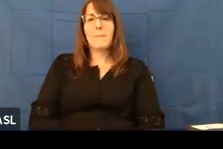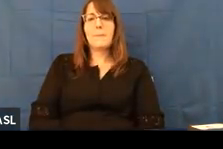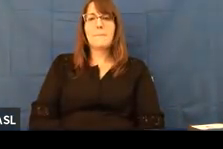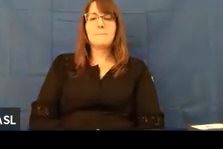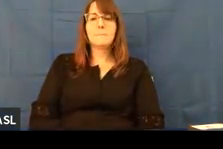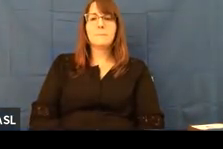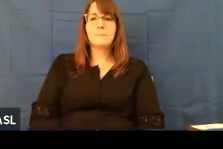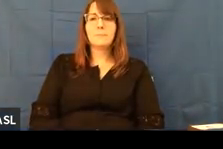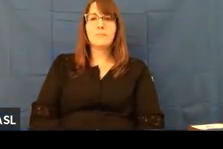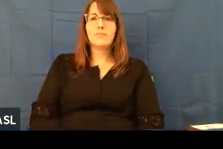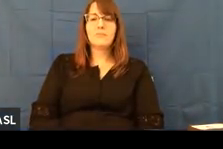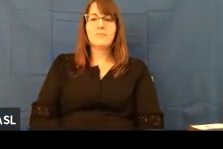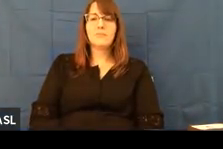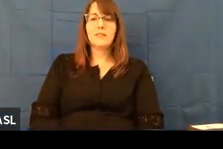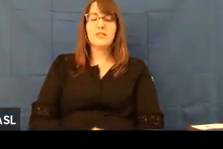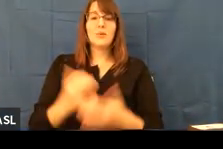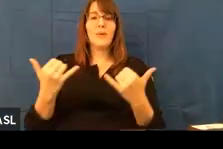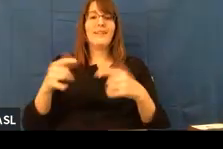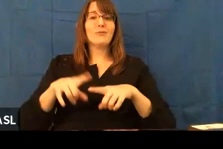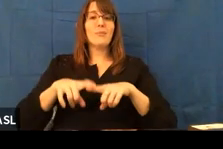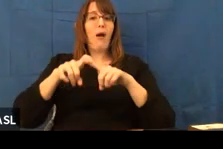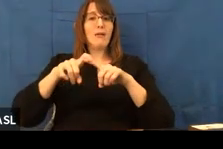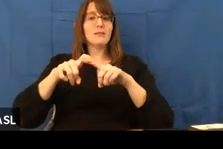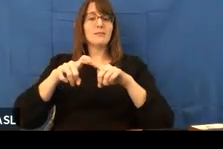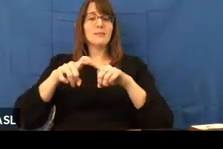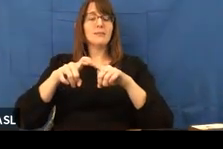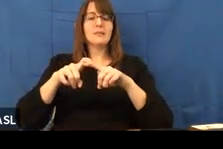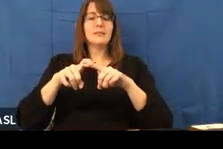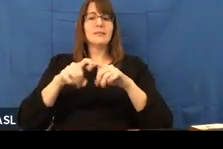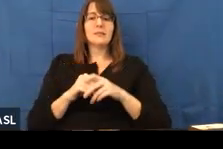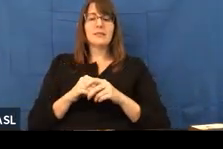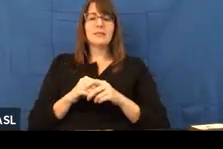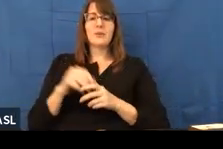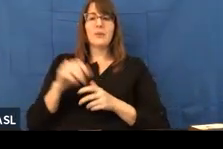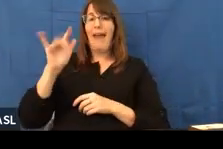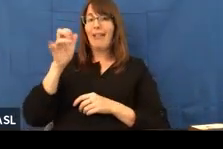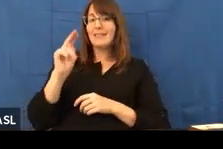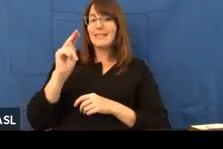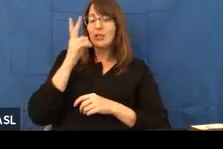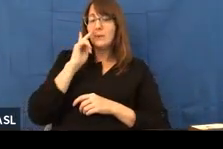Jewyl Alderson Clarke, SDCOE: All right, so we'll pause right here. Allison. Have you found any questions that would be best for me to answer.